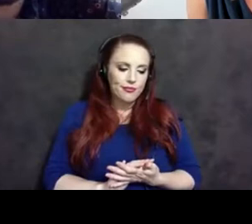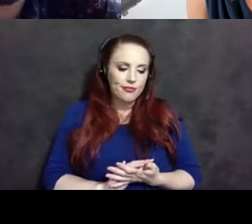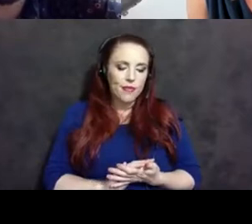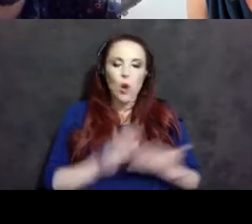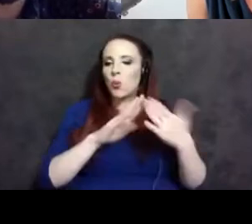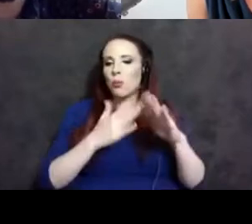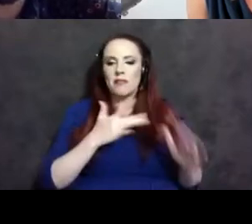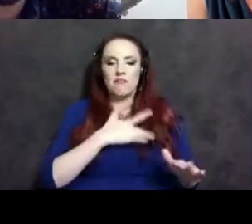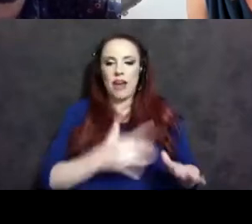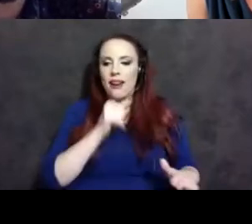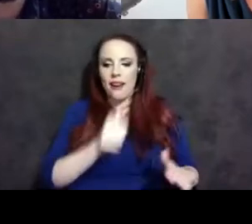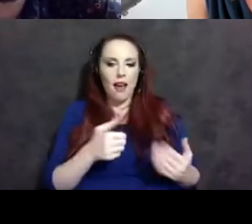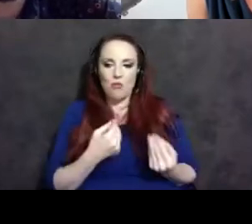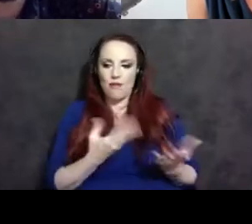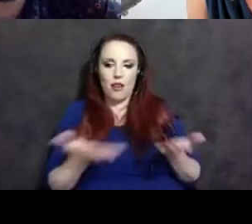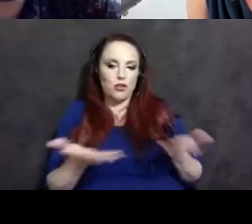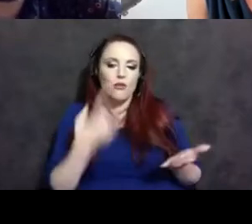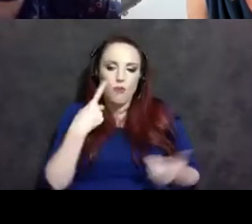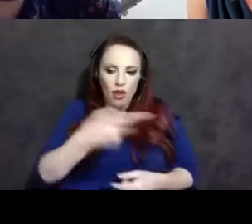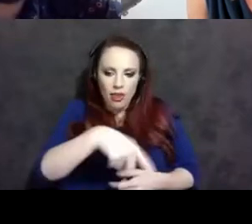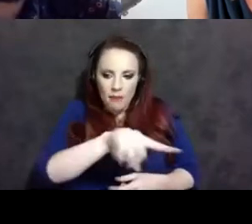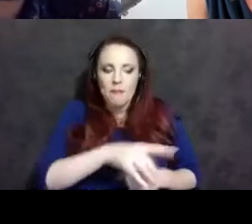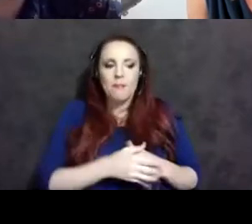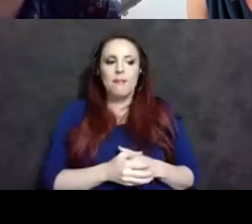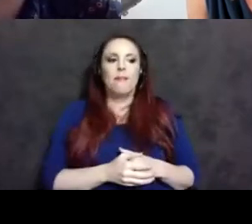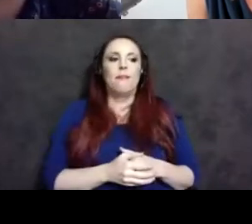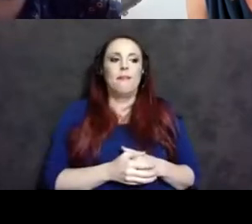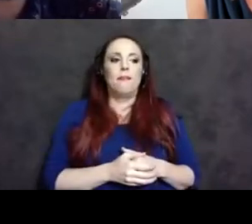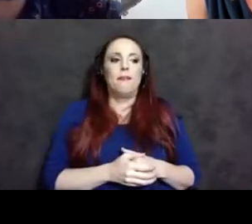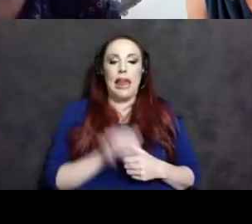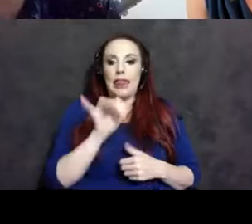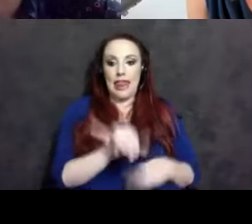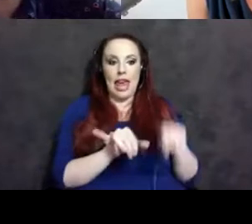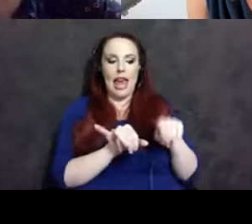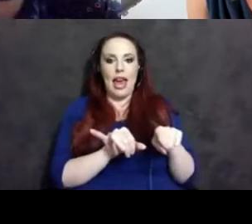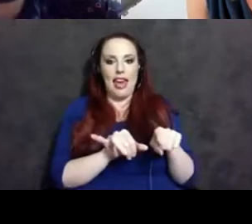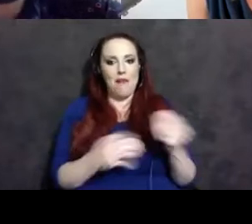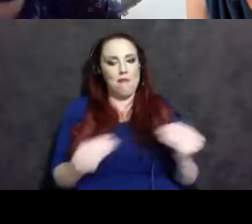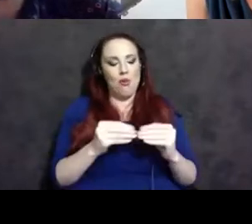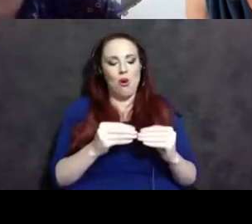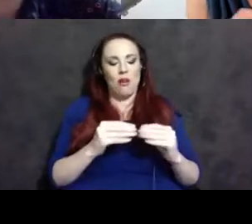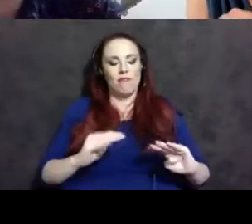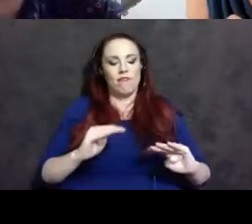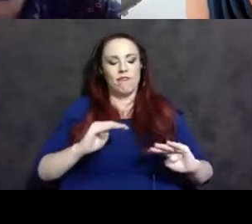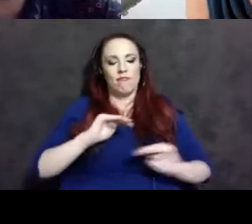And that's where I really, really find more satisfaction and, like, helping people to